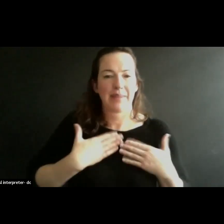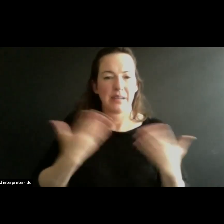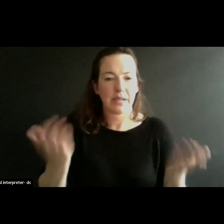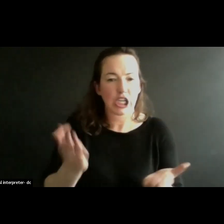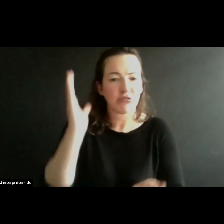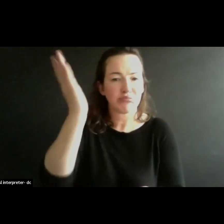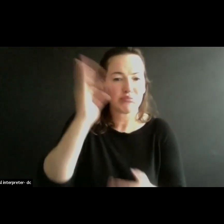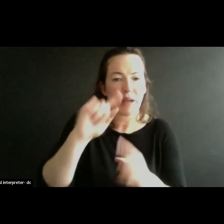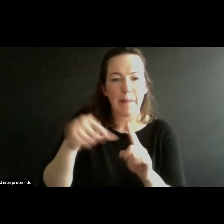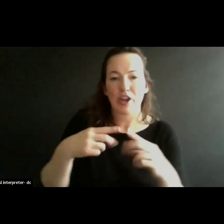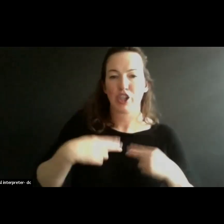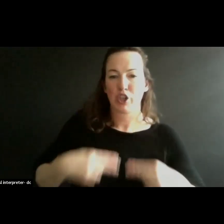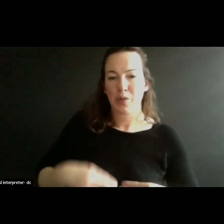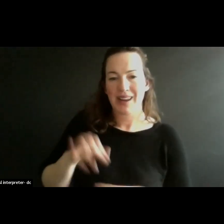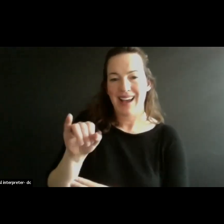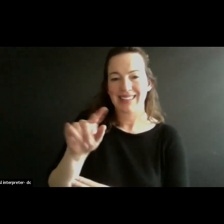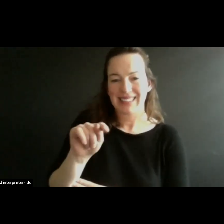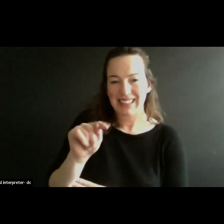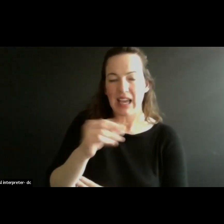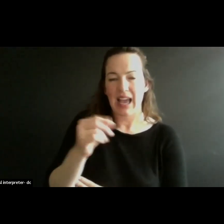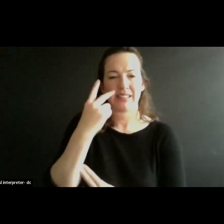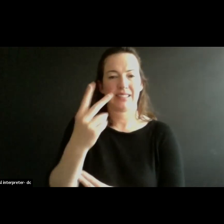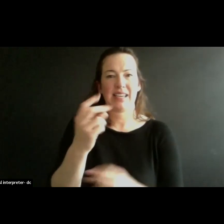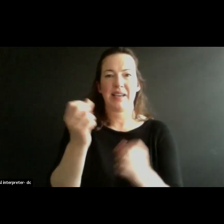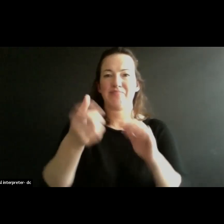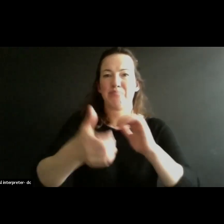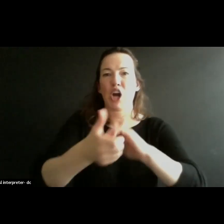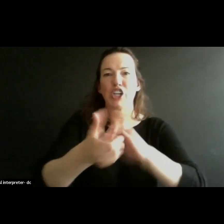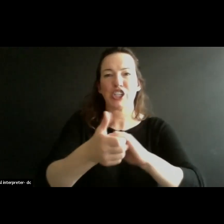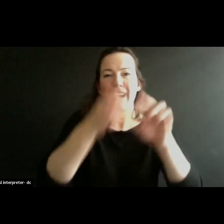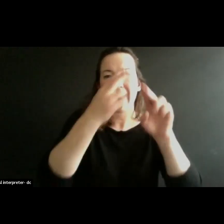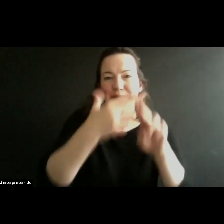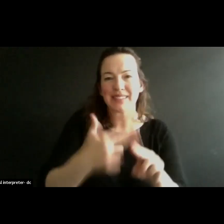about human it, and also to see so many partner names here on, you know, talking about this